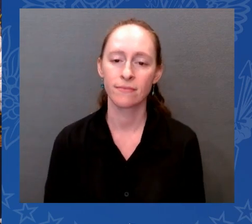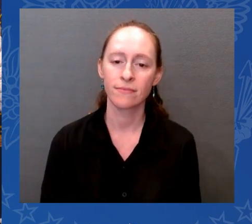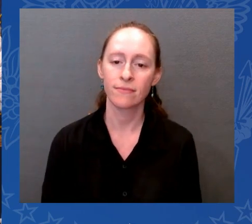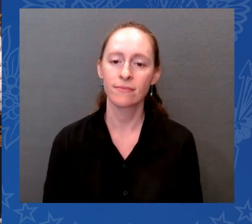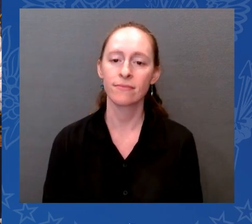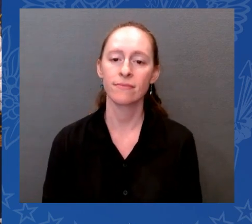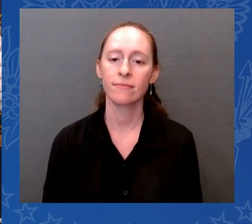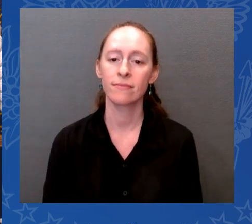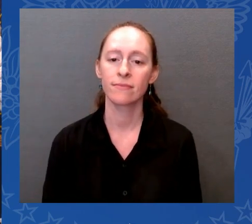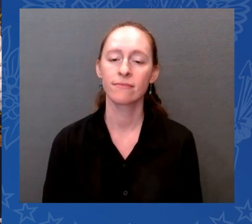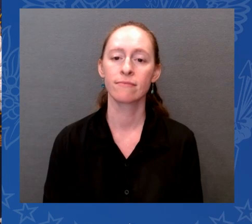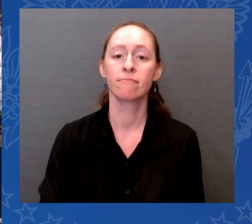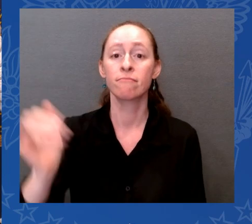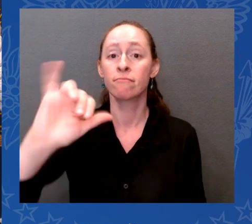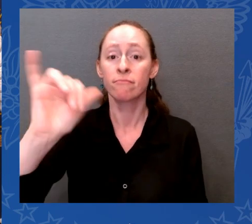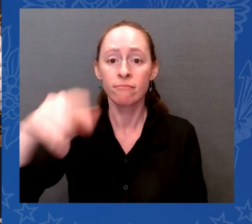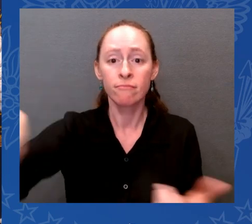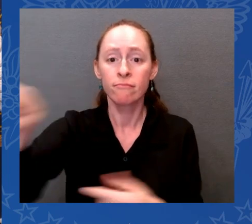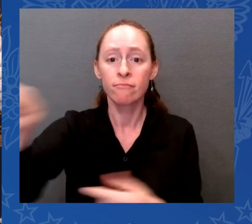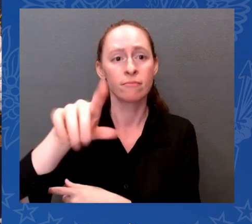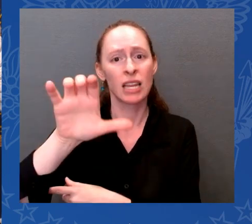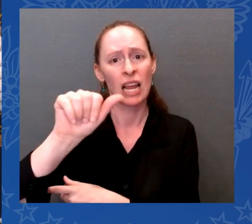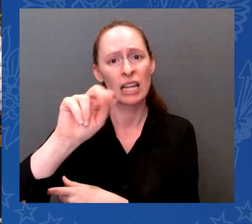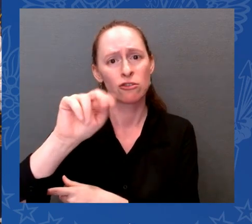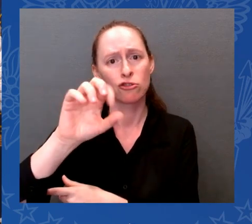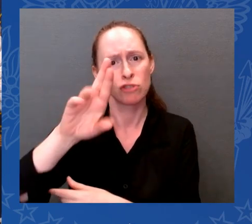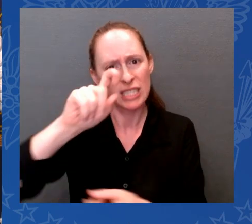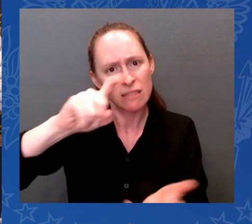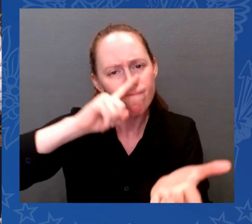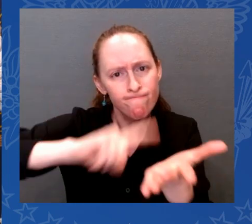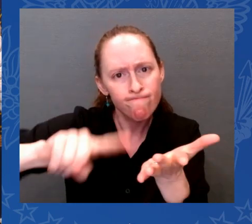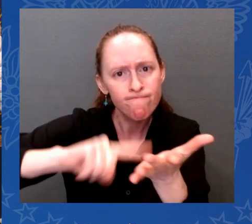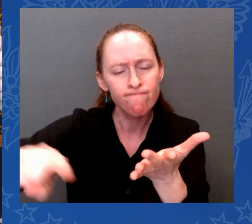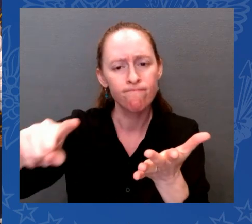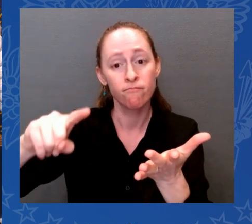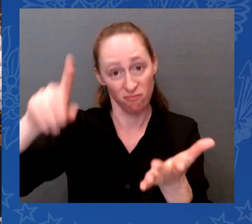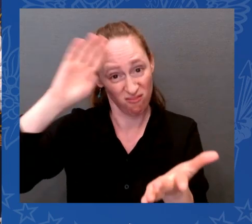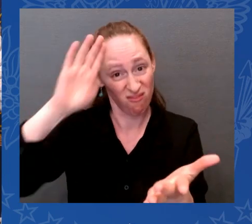Cancer is a leading killer of firefighters. Toxic substances you've been exposed